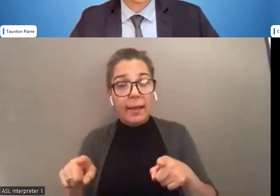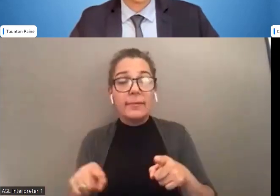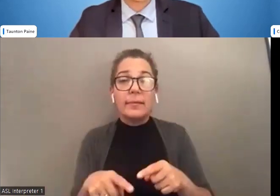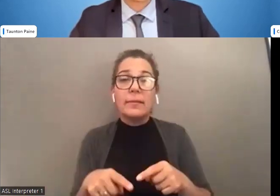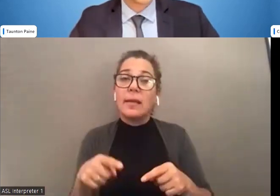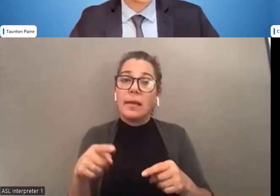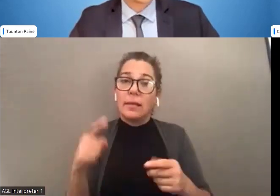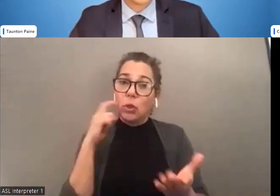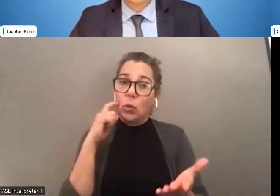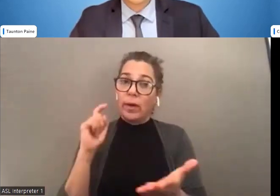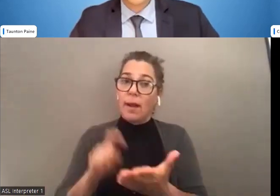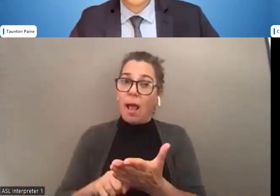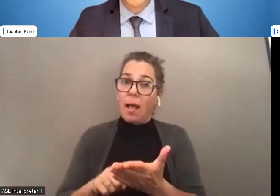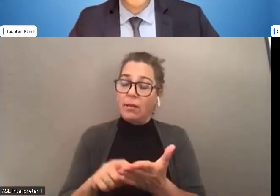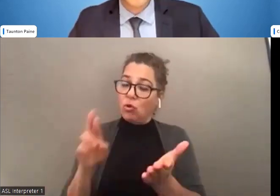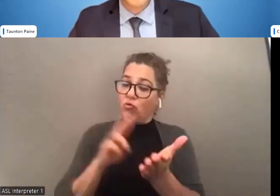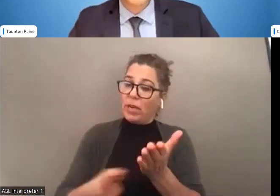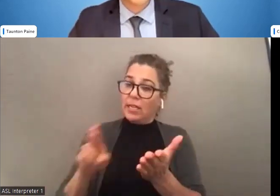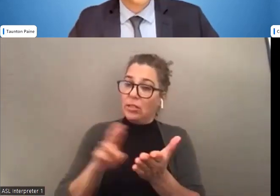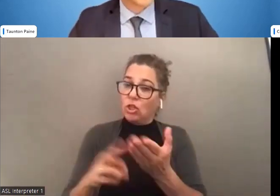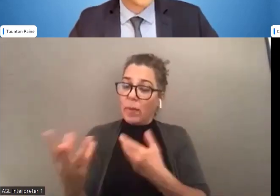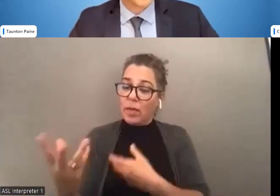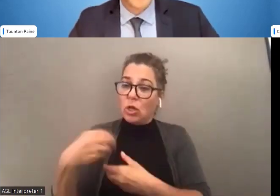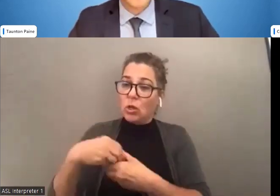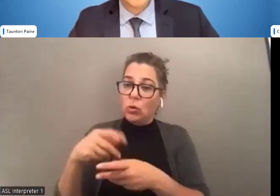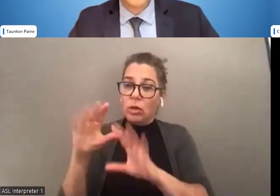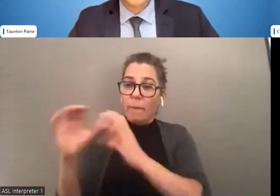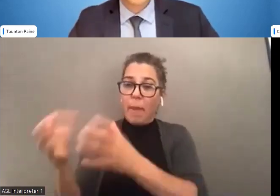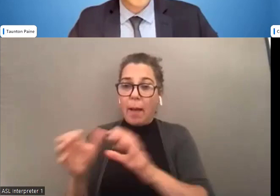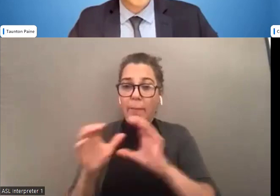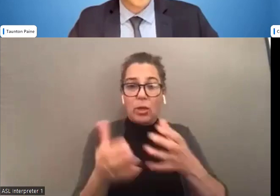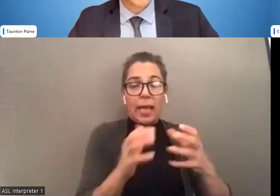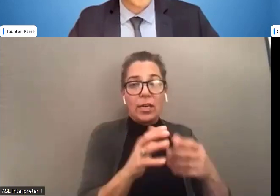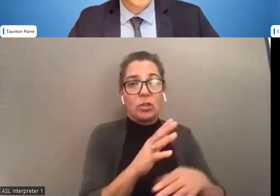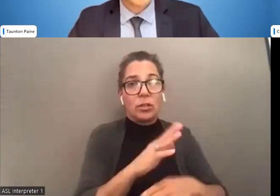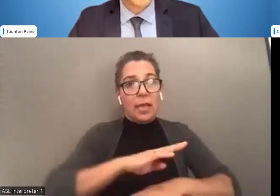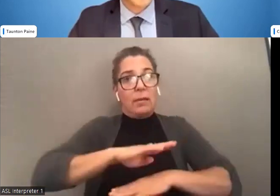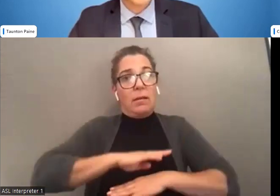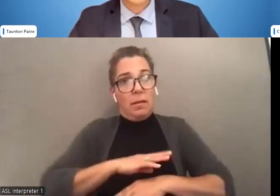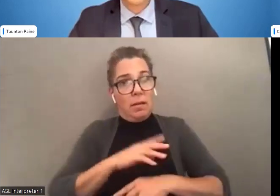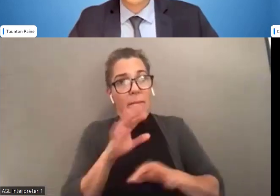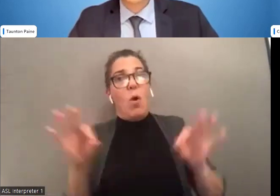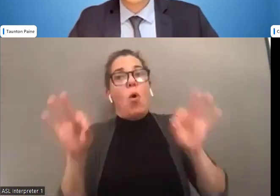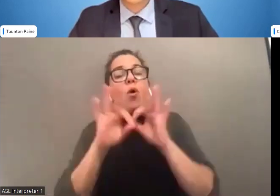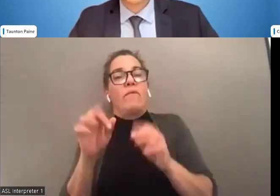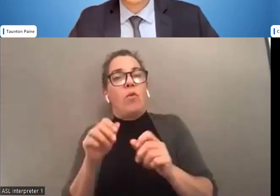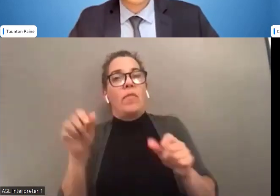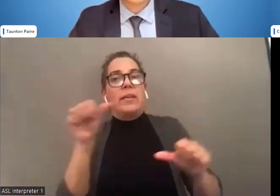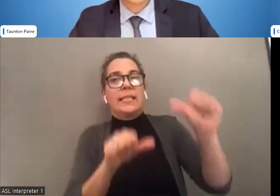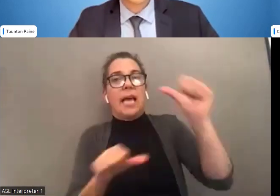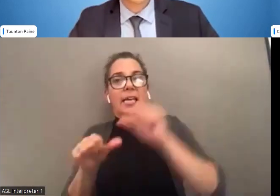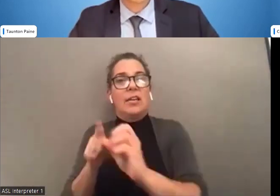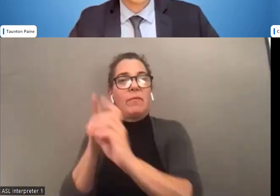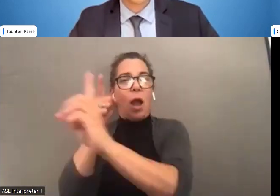that research needs to include populations that are crucial to meet scientific objectives. And that's really, I think, a concept that's, you know,